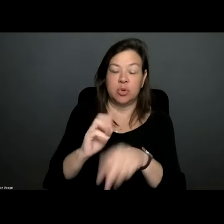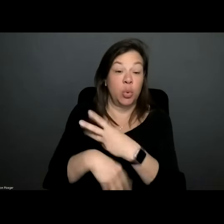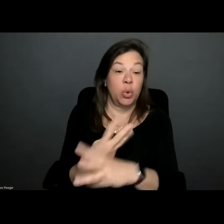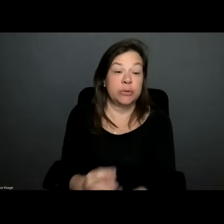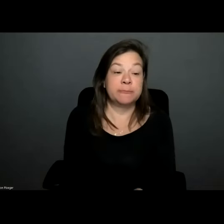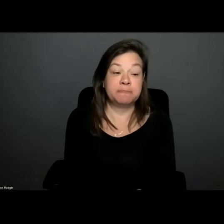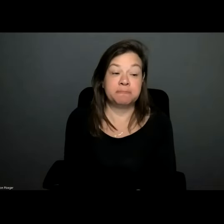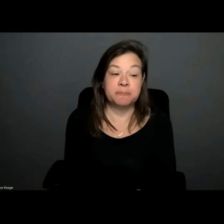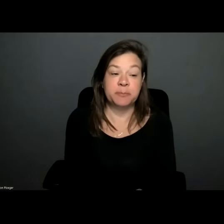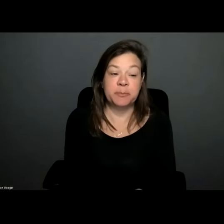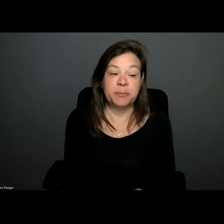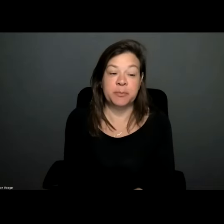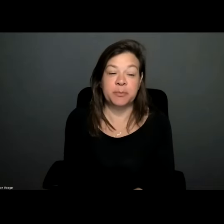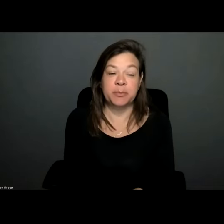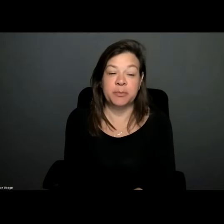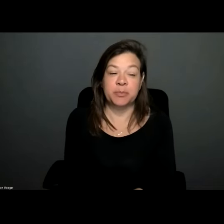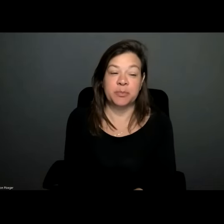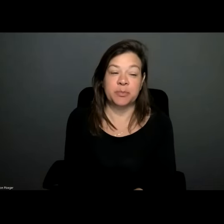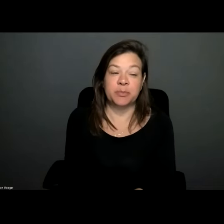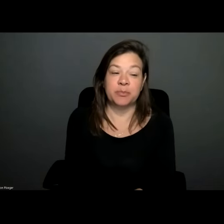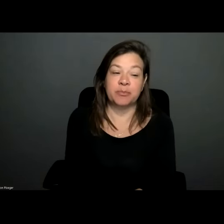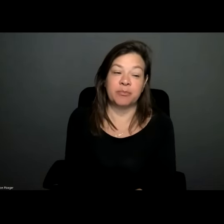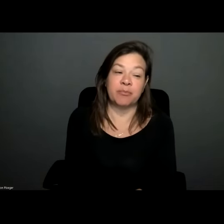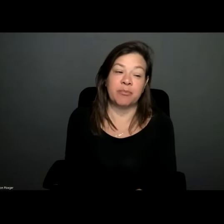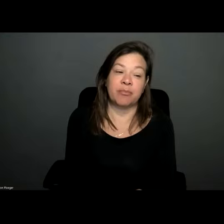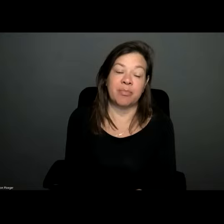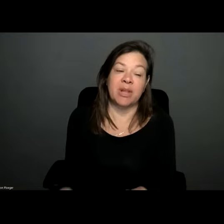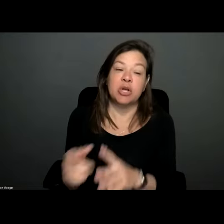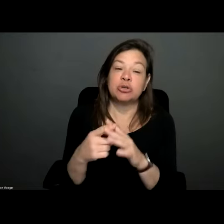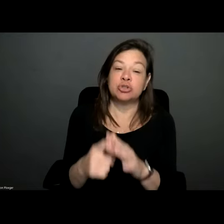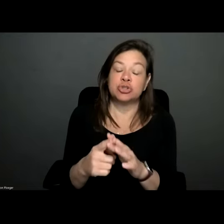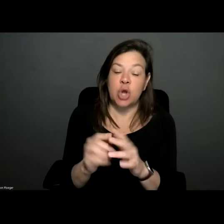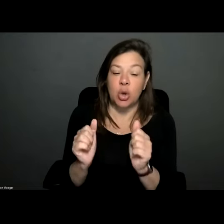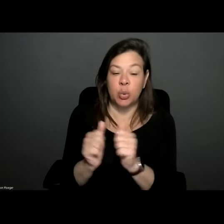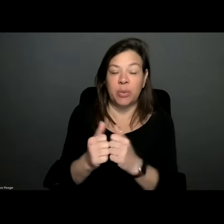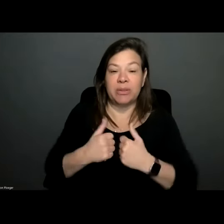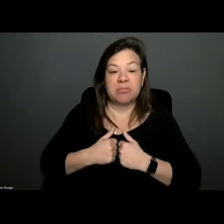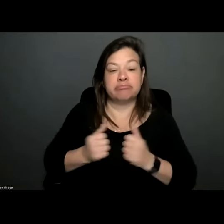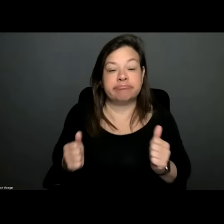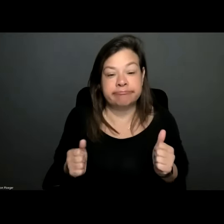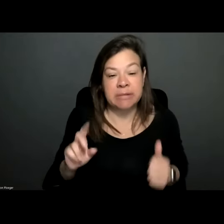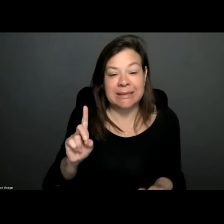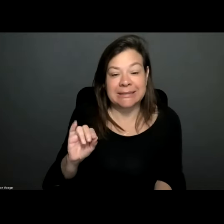And I'd kind of like to start by discussing disclosure, which is obviously a very personal topic.